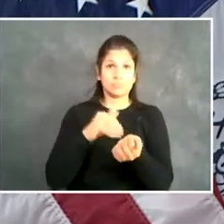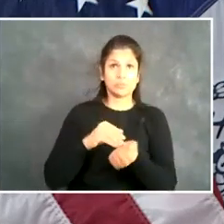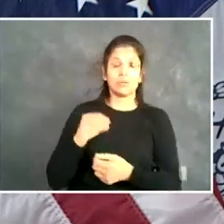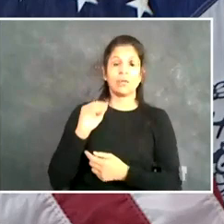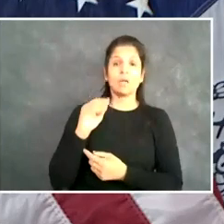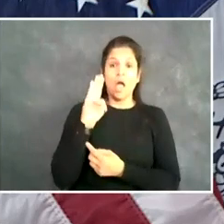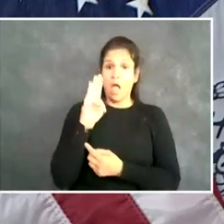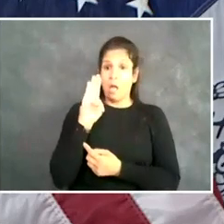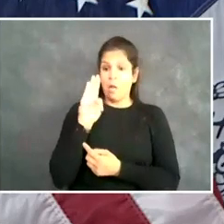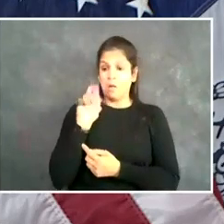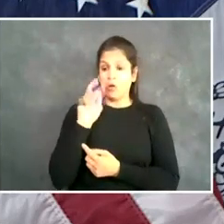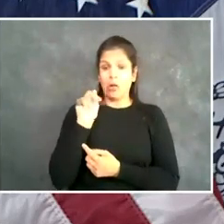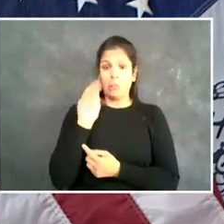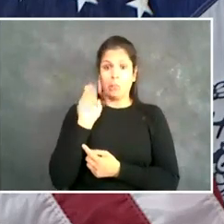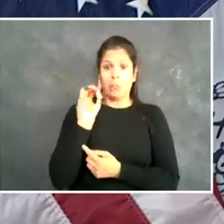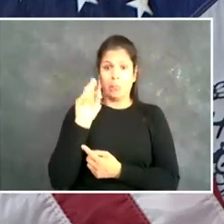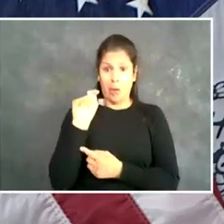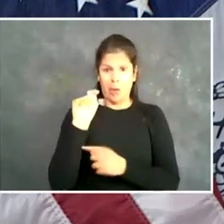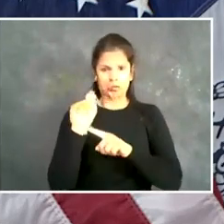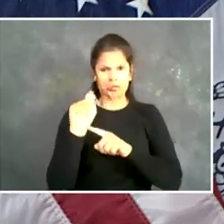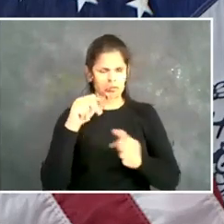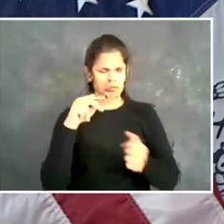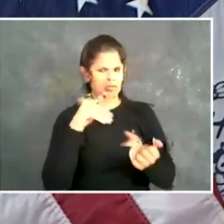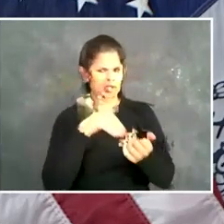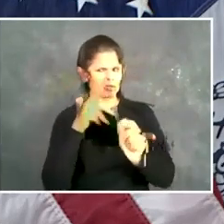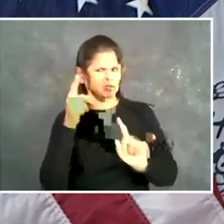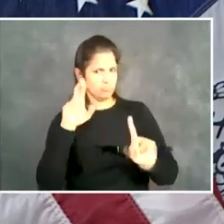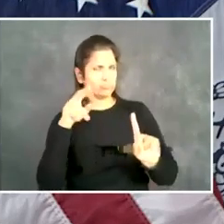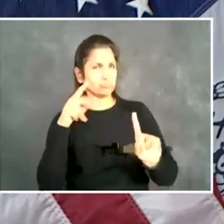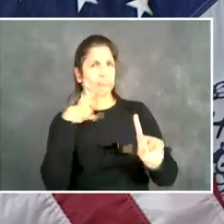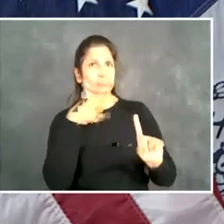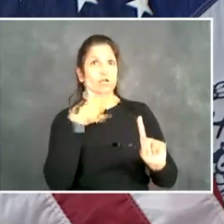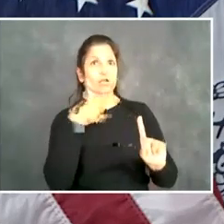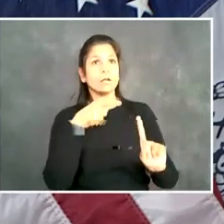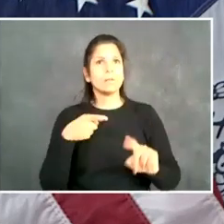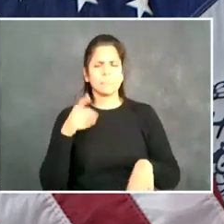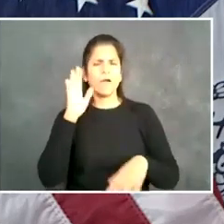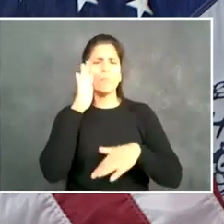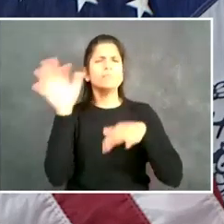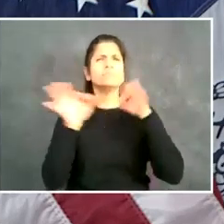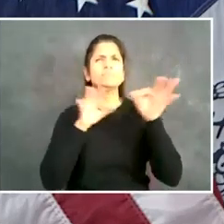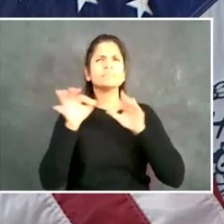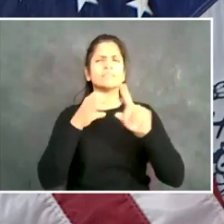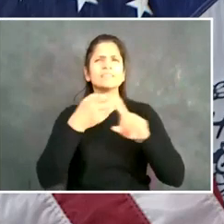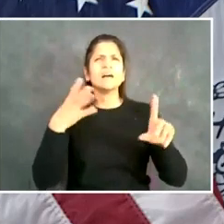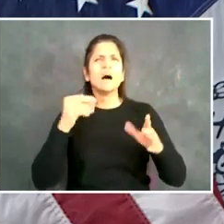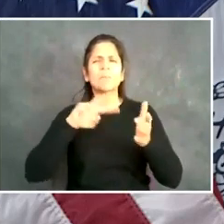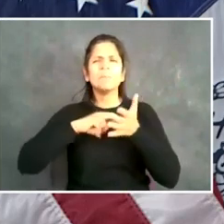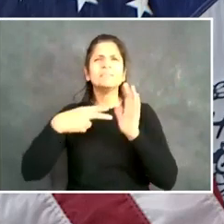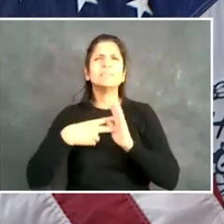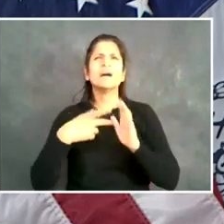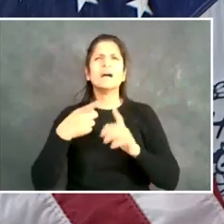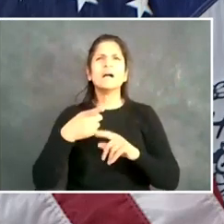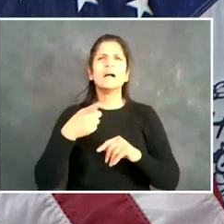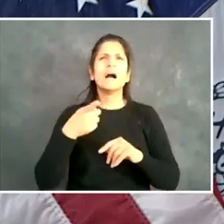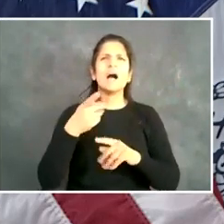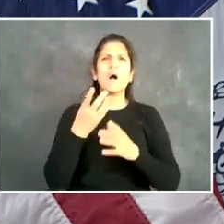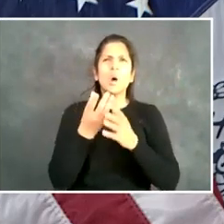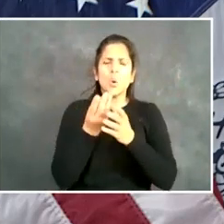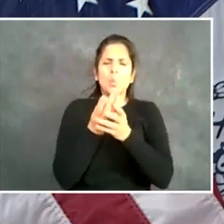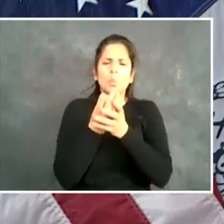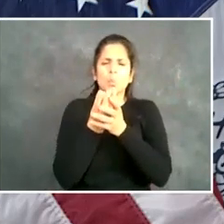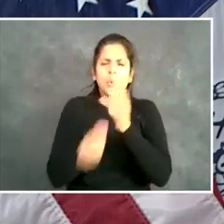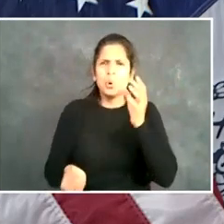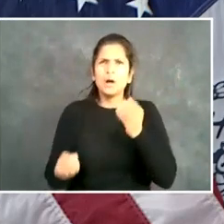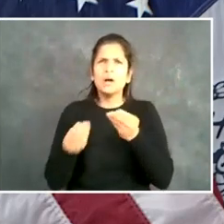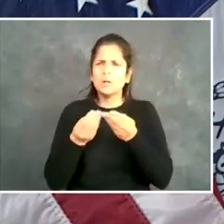THE DIFFERENCE OF THE EVIDENCE